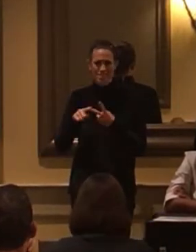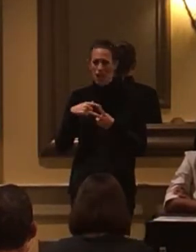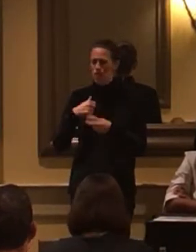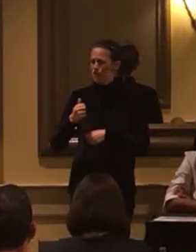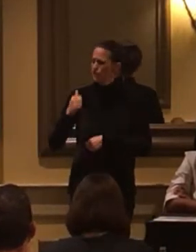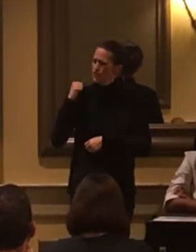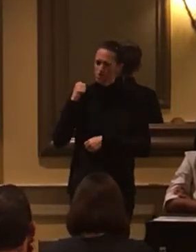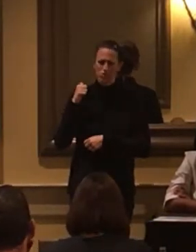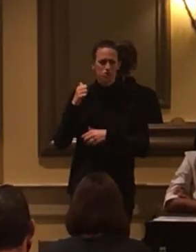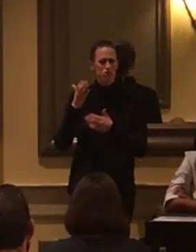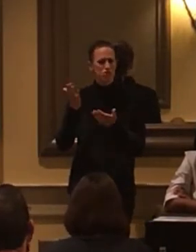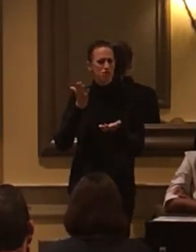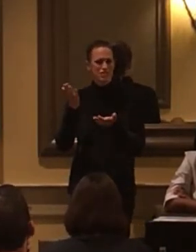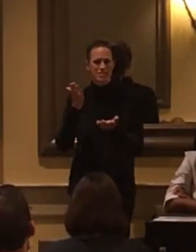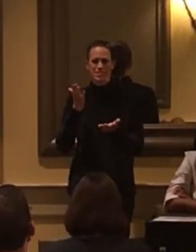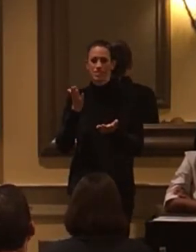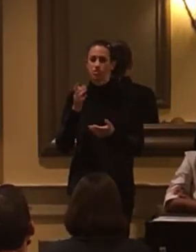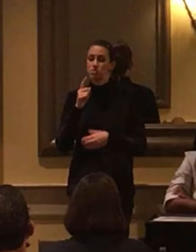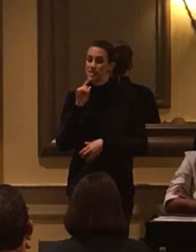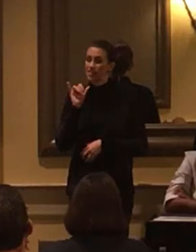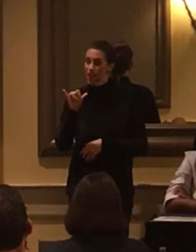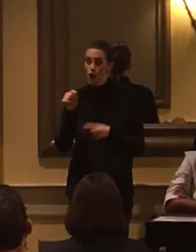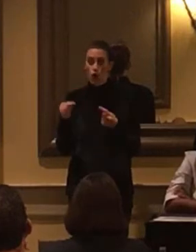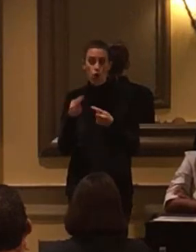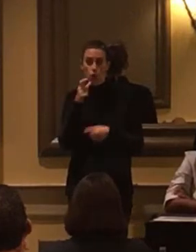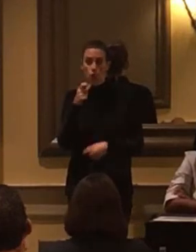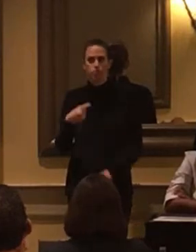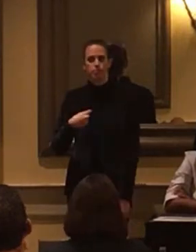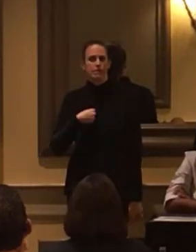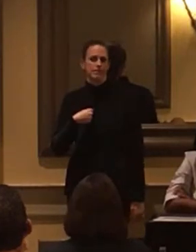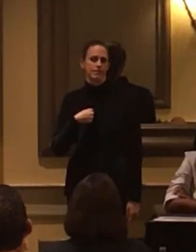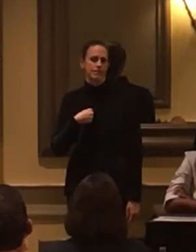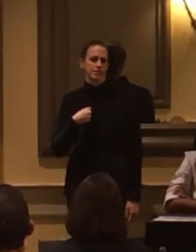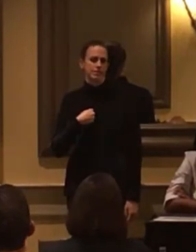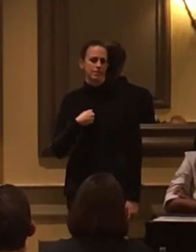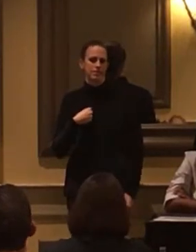and that only hurt me more than it benefited me.